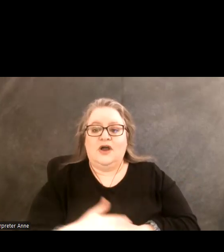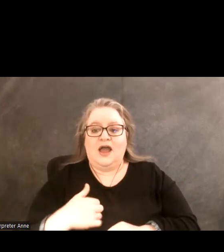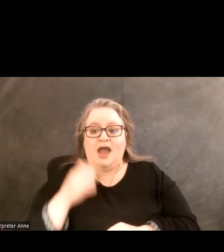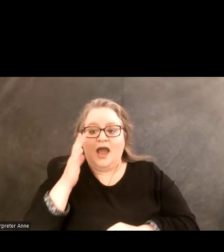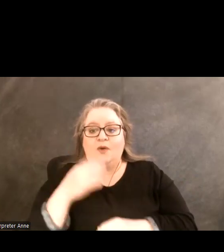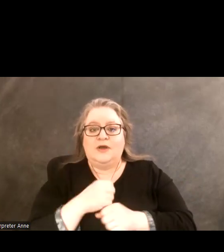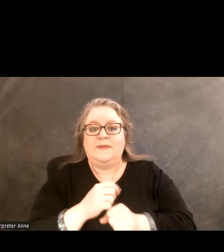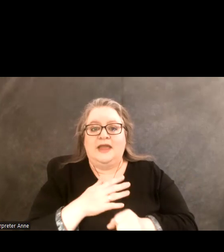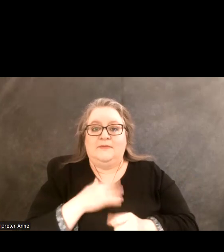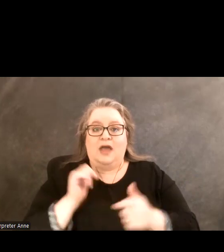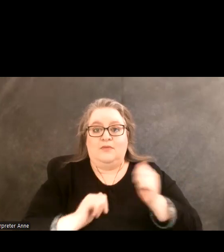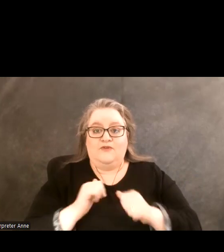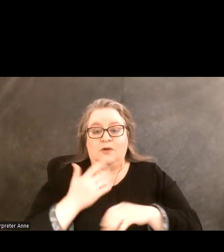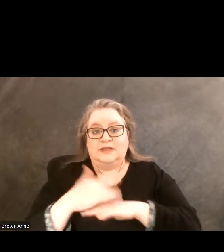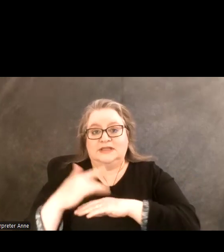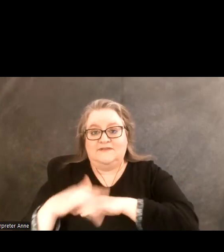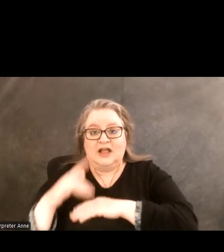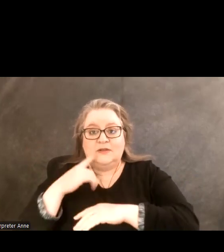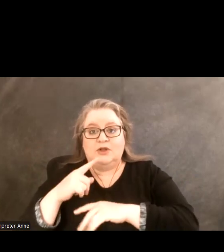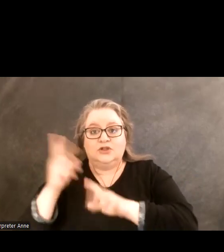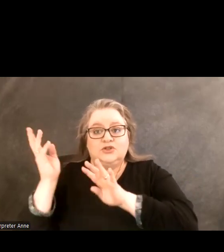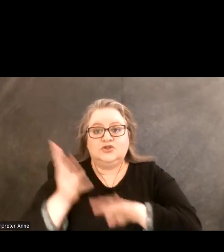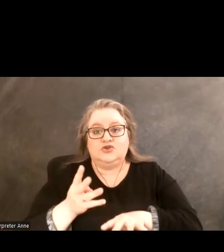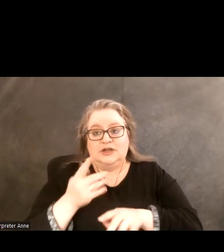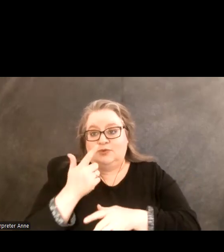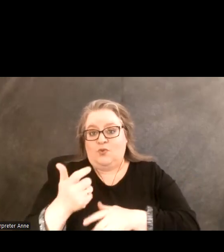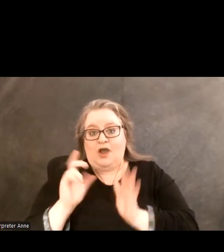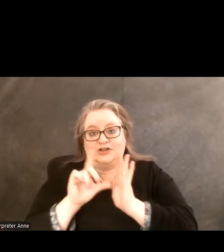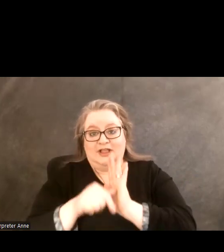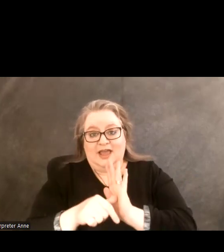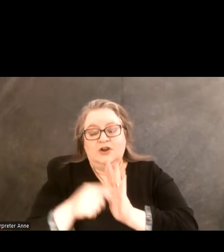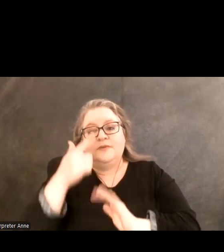performance available to stream later, because I believe in crip